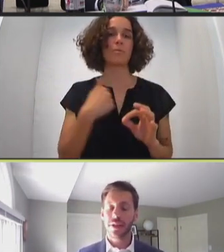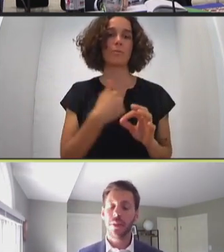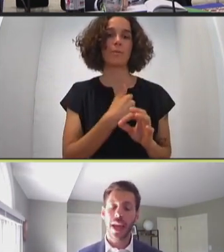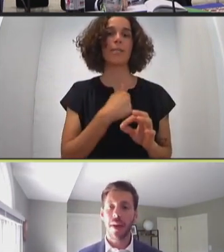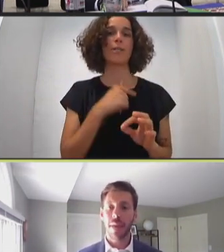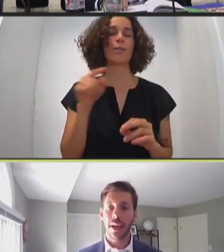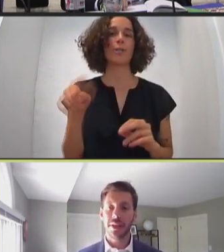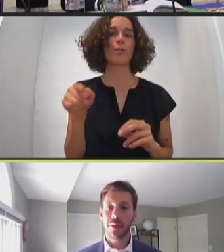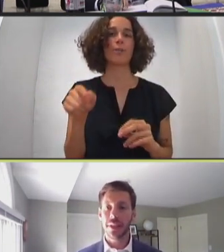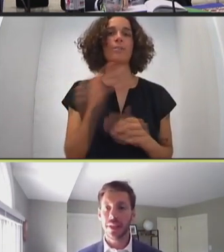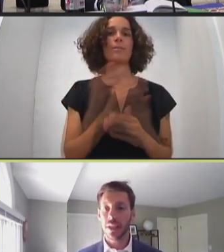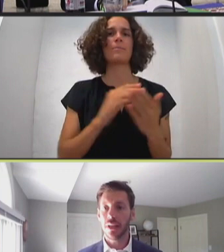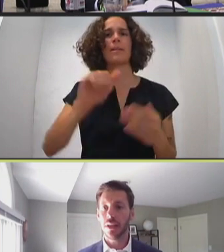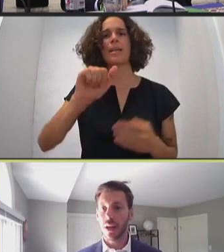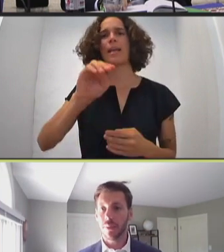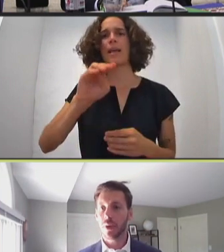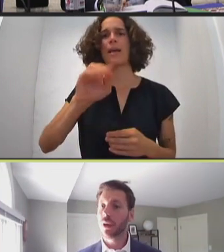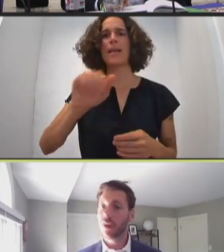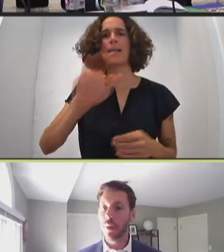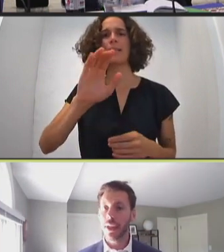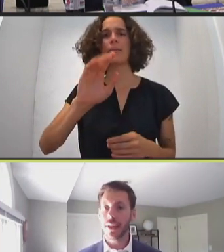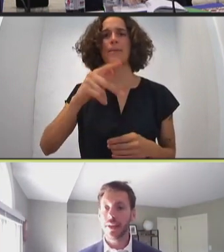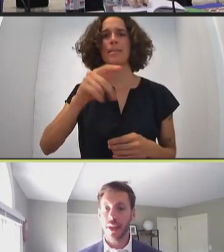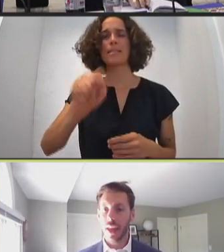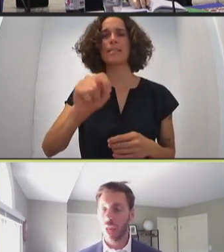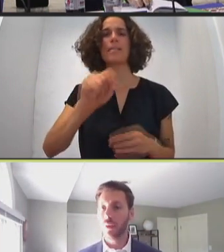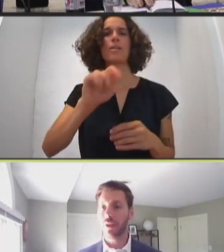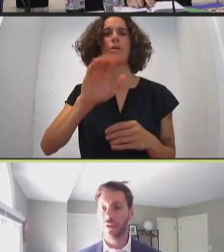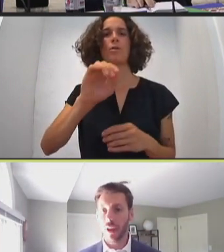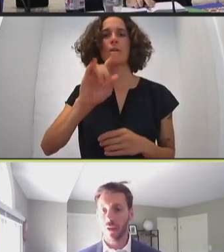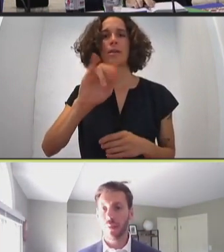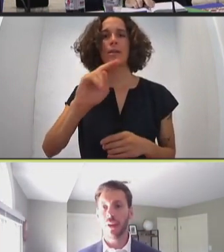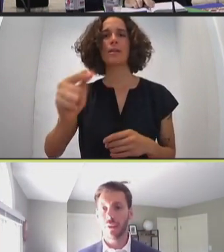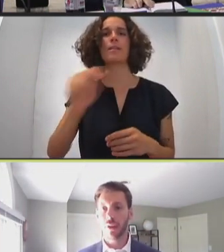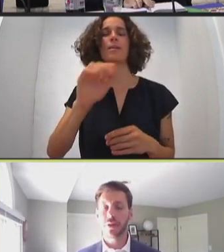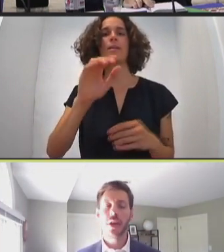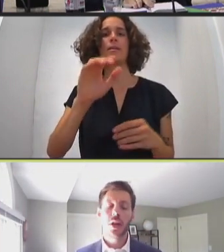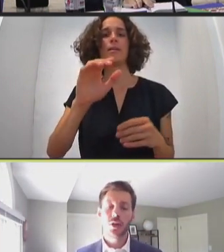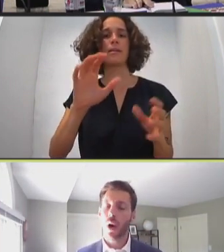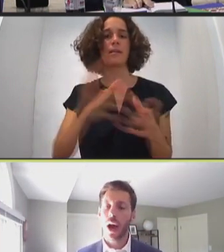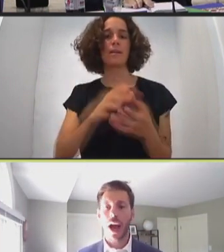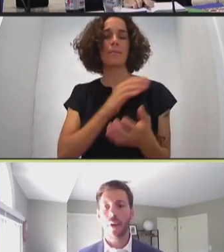of the AMA CPT coding committees and help with the development of those. So, I would